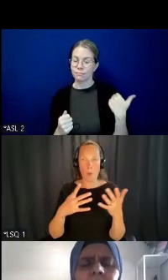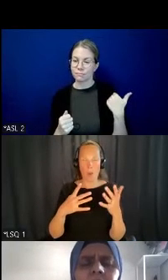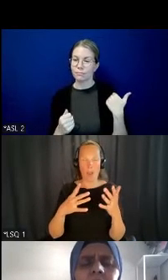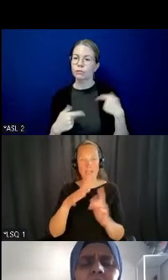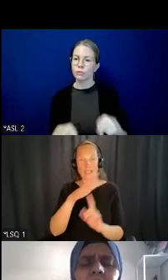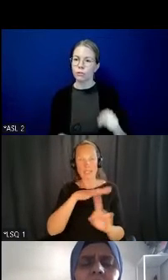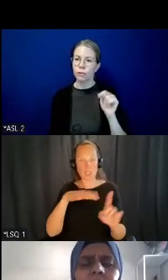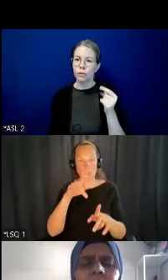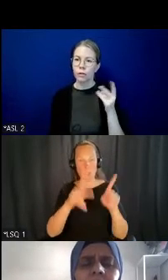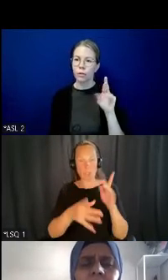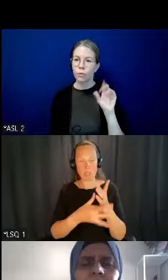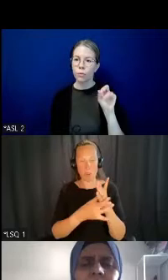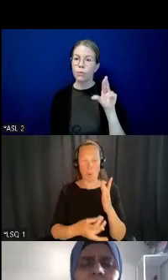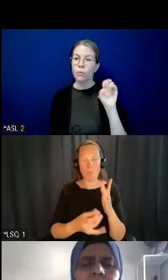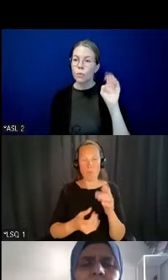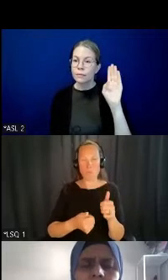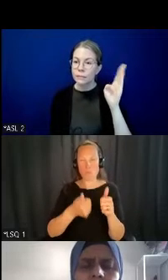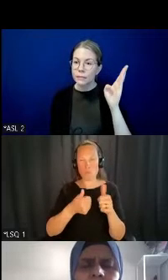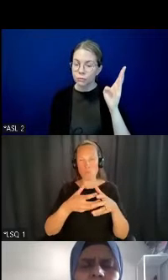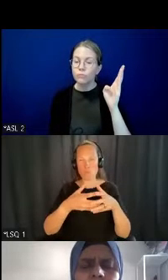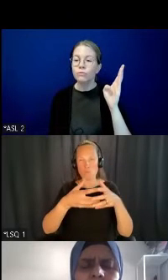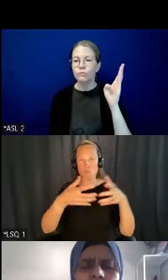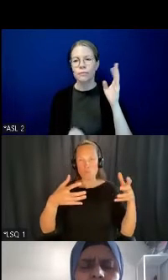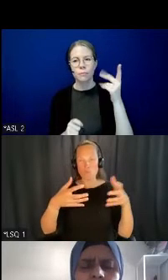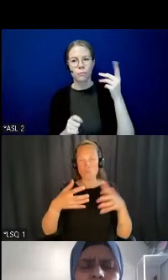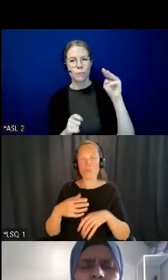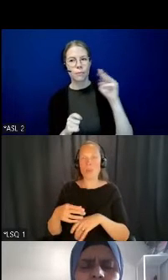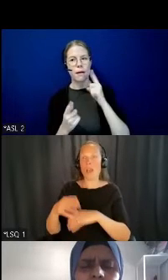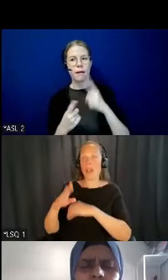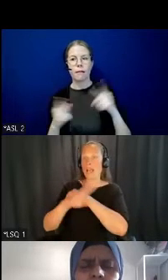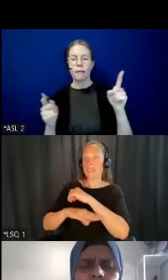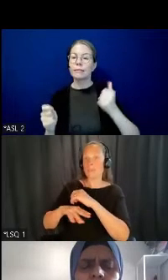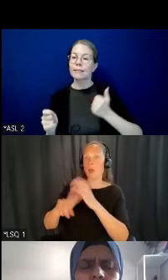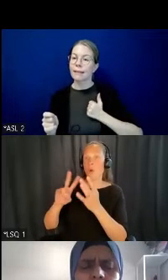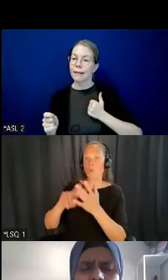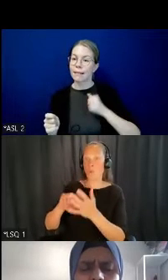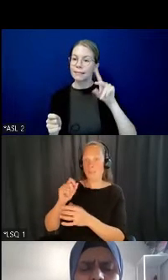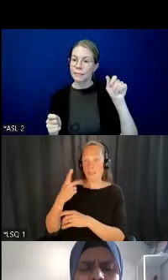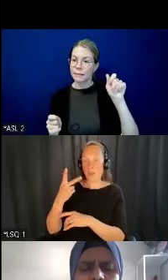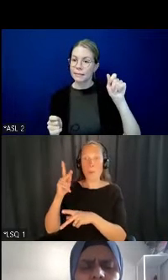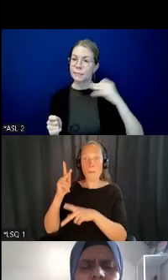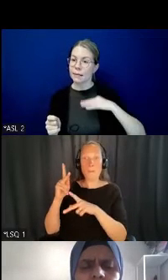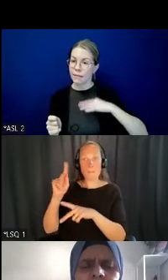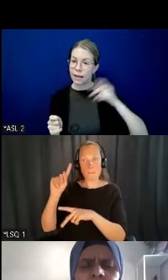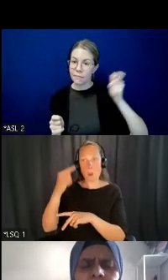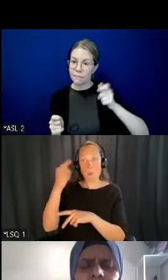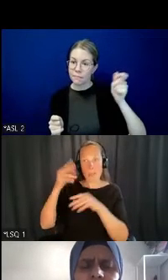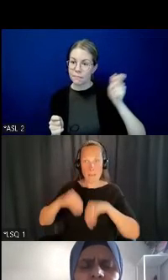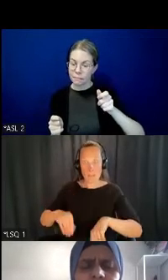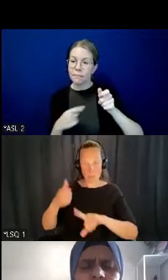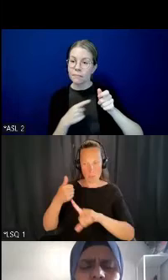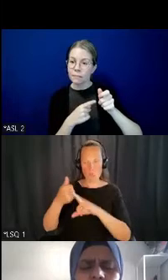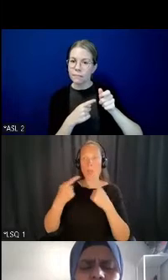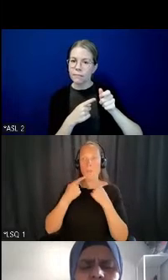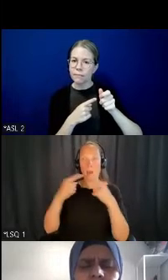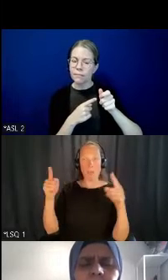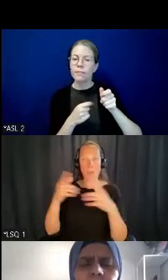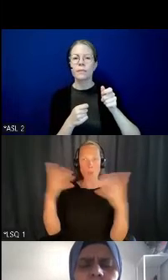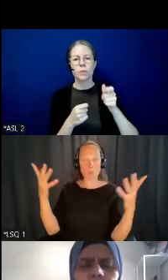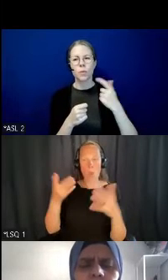A CANADA DISABILITY BENEFIT. A PROMISE WE FELT WAS TOO BIG TO LEAVE JUST TO GOVERNMENT TO BRING